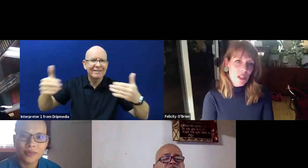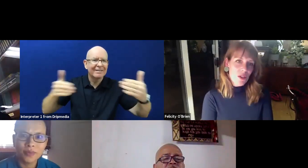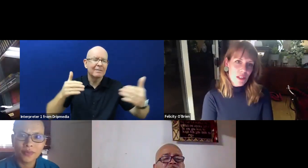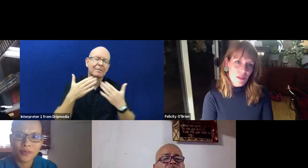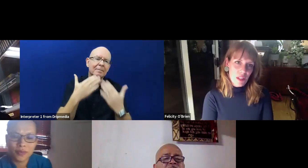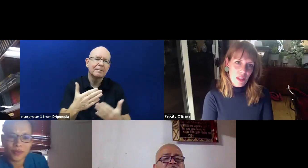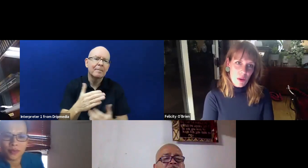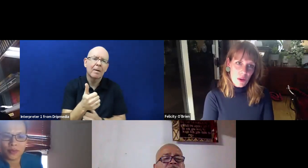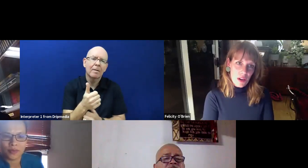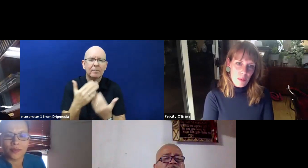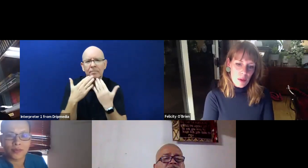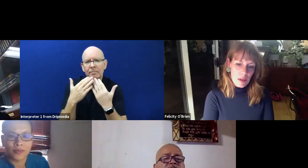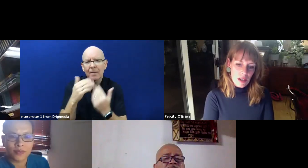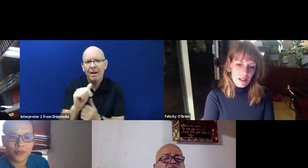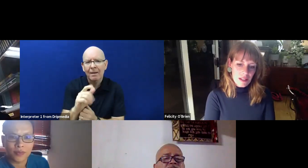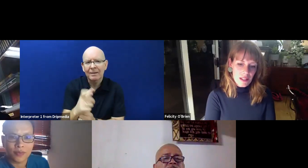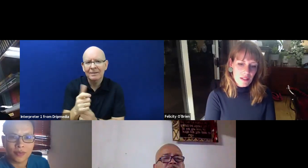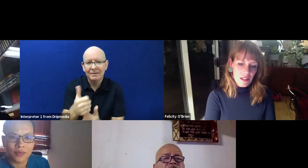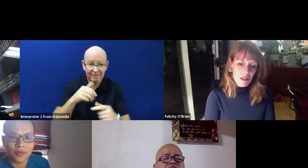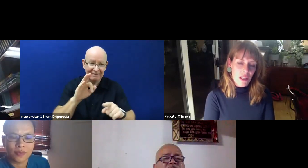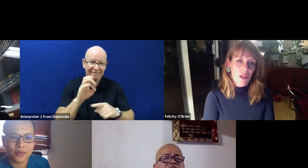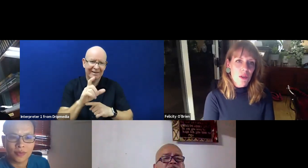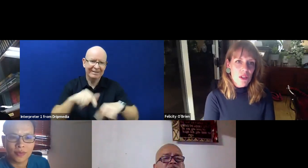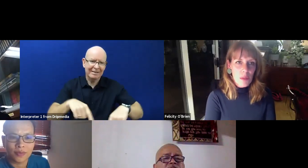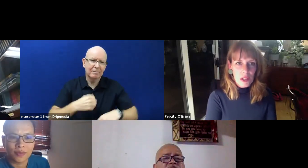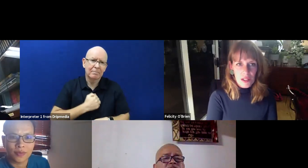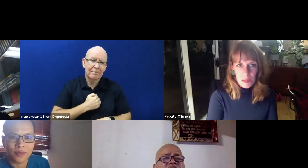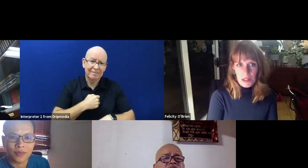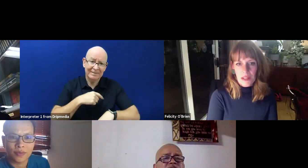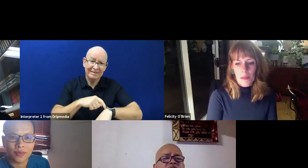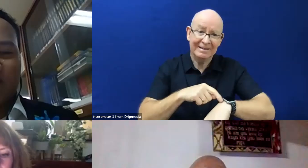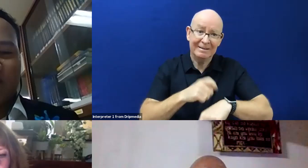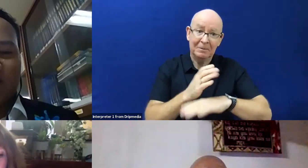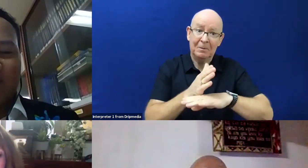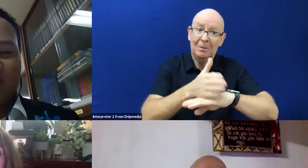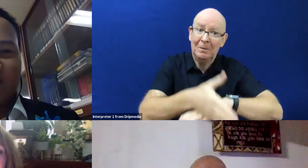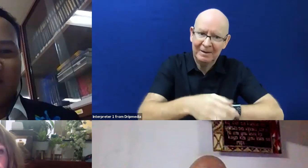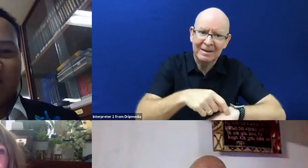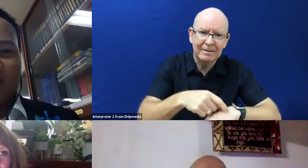join us for the third webinar in the series on inclusion of persons with disabilities in social